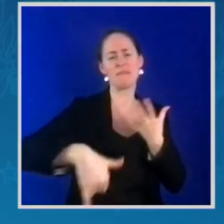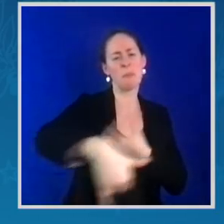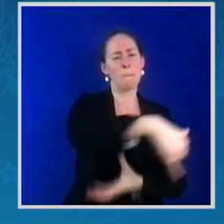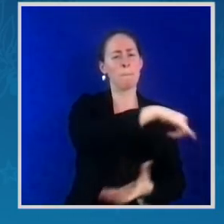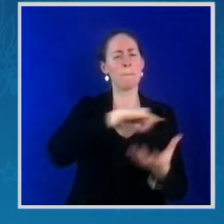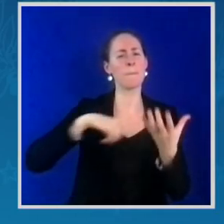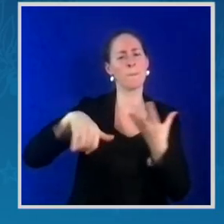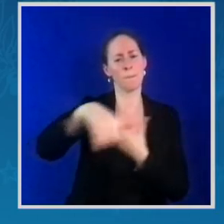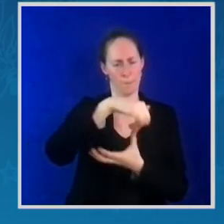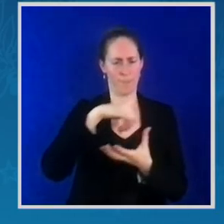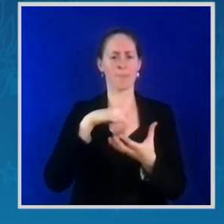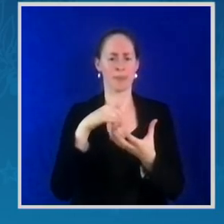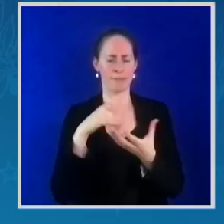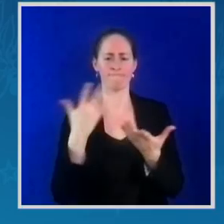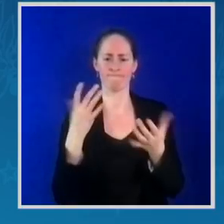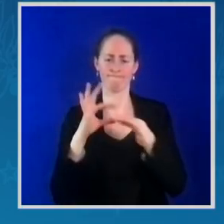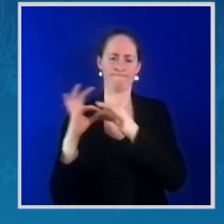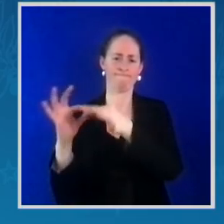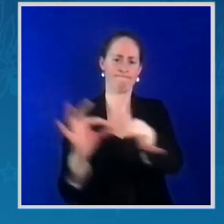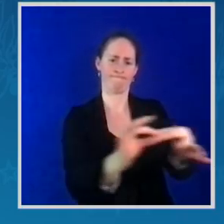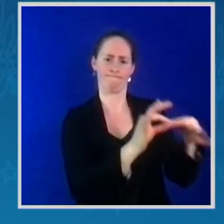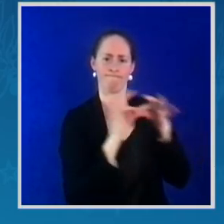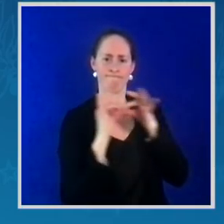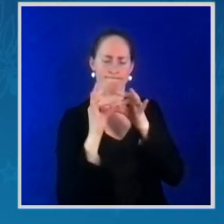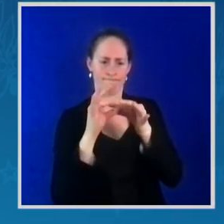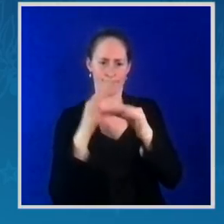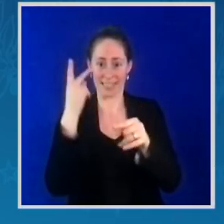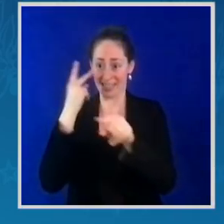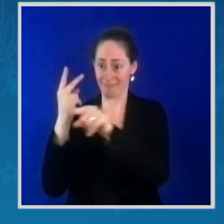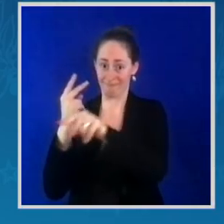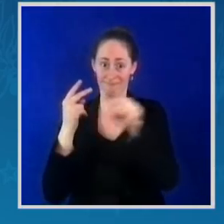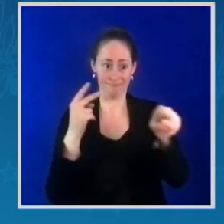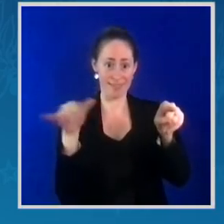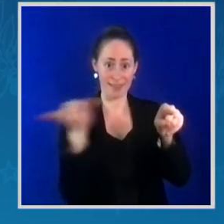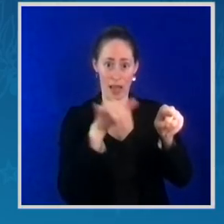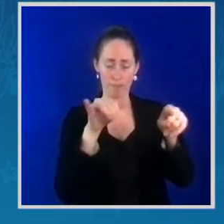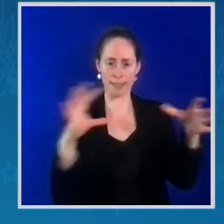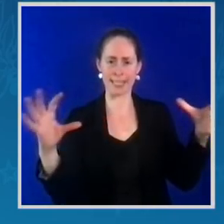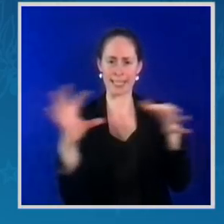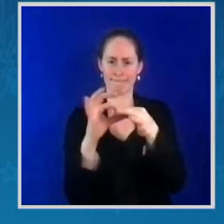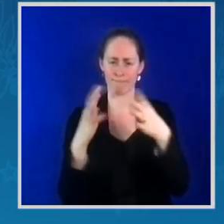because part of the focus for us in this region is about violence.